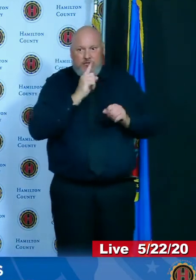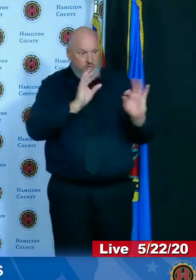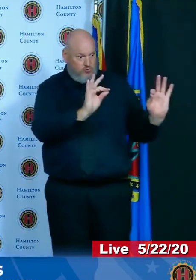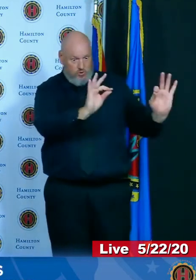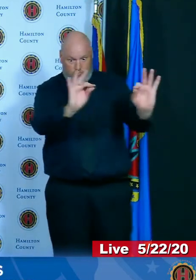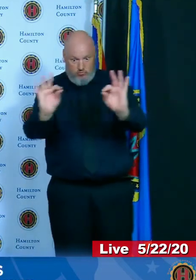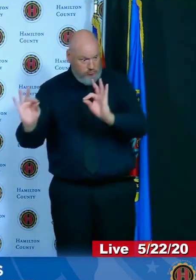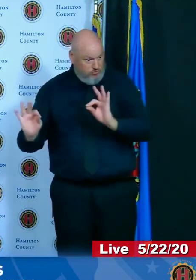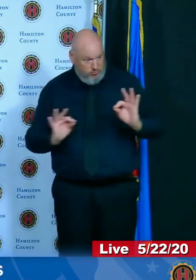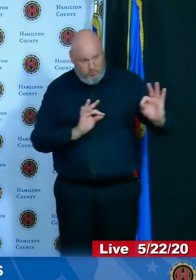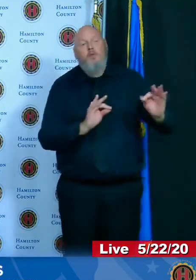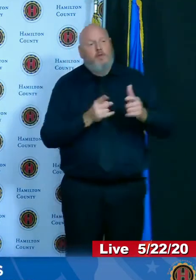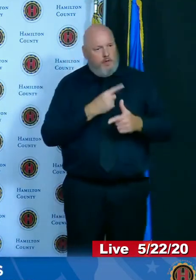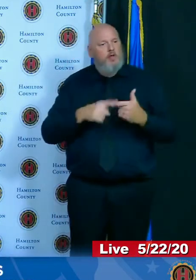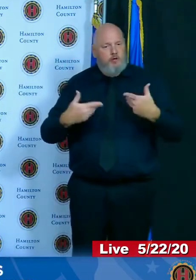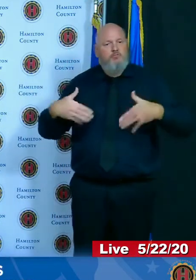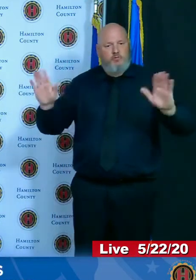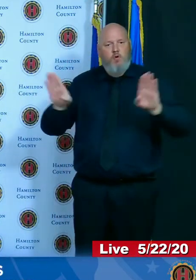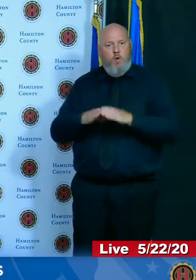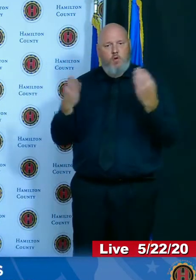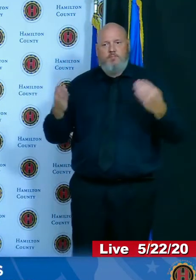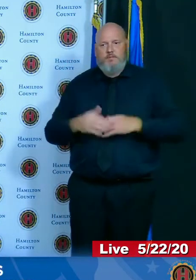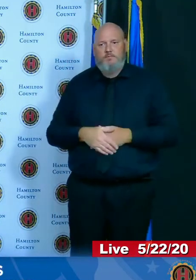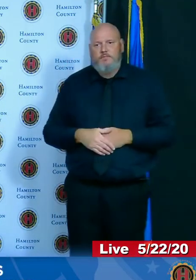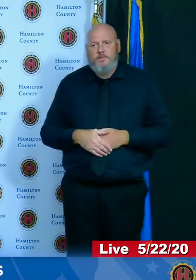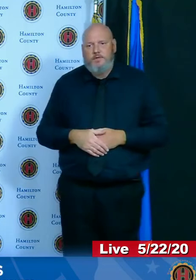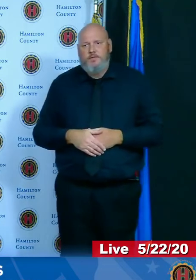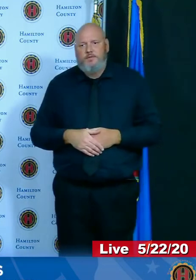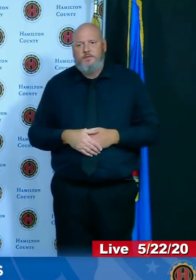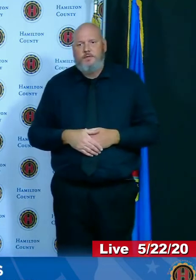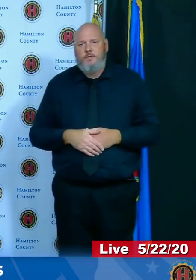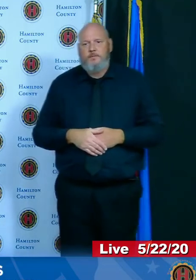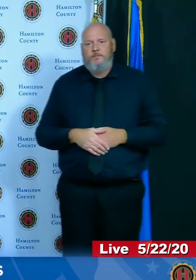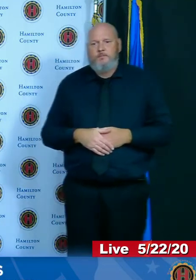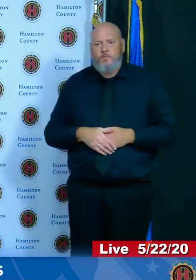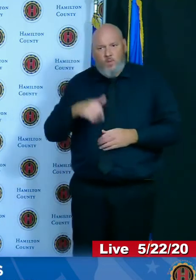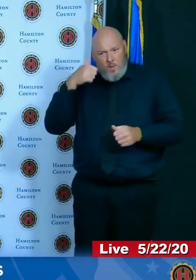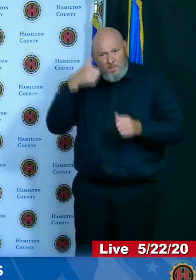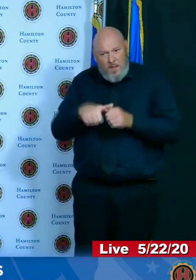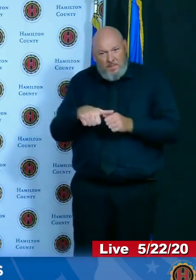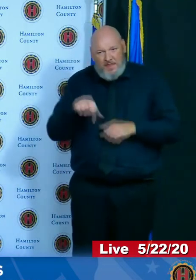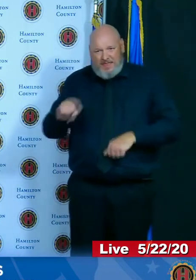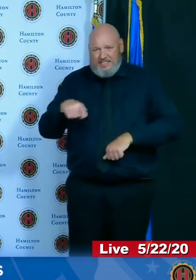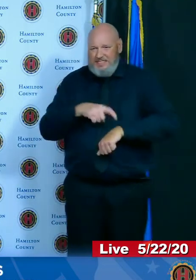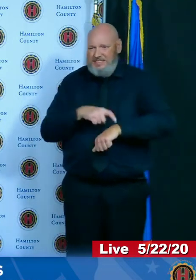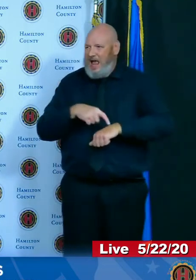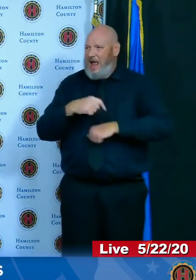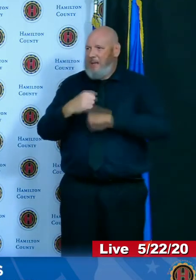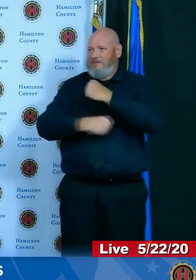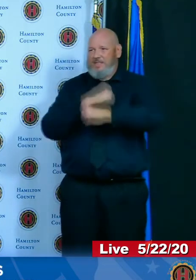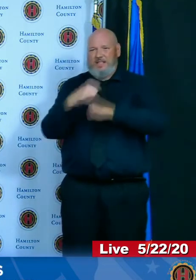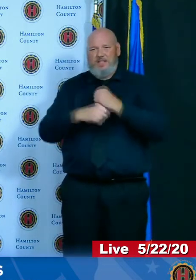to remind ourselves that we are in a time where this could spike again so we